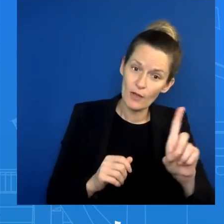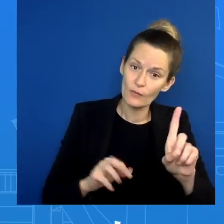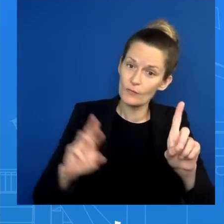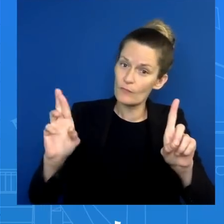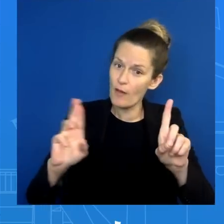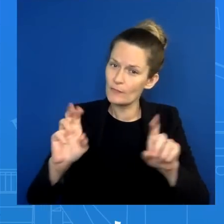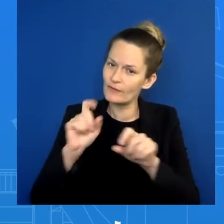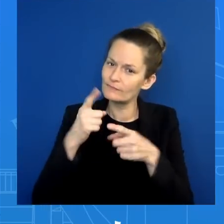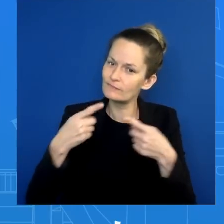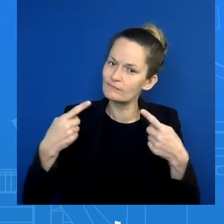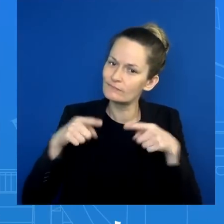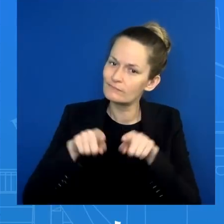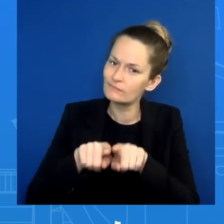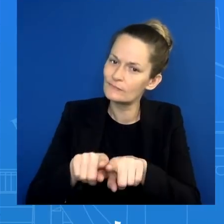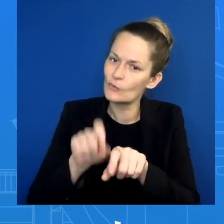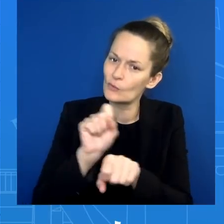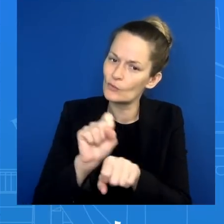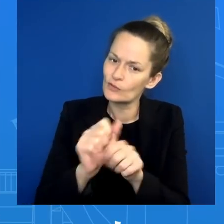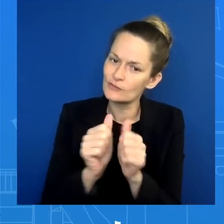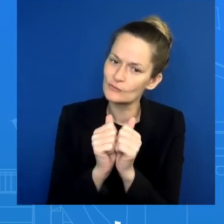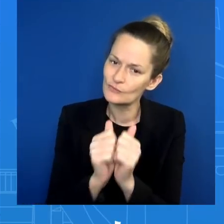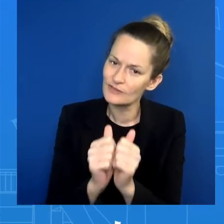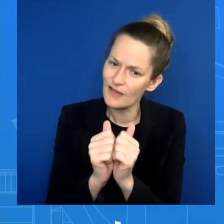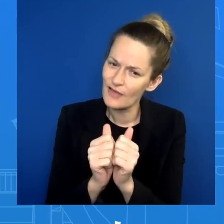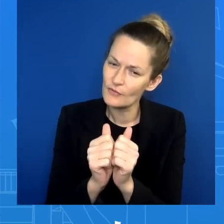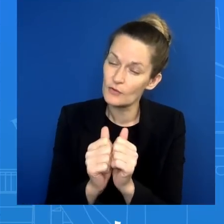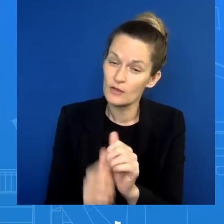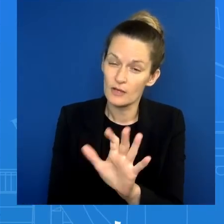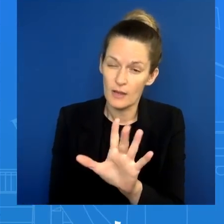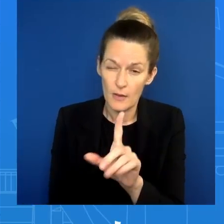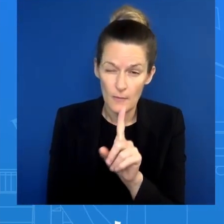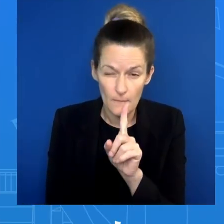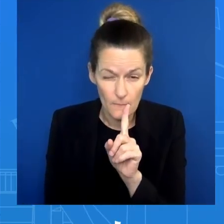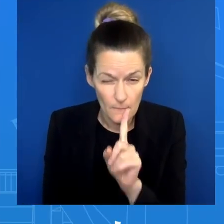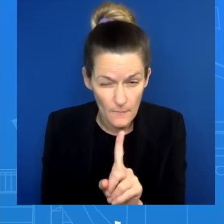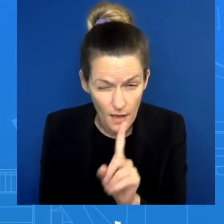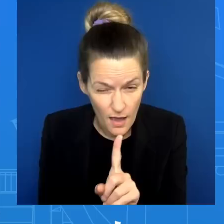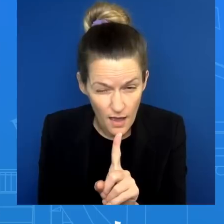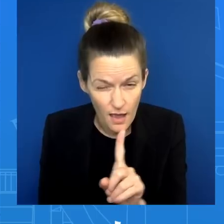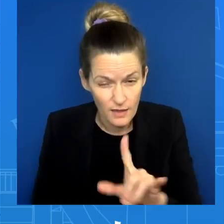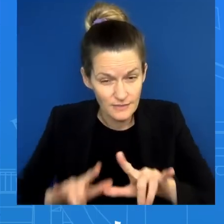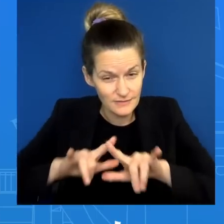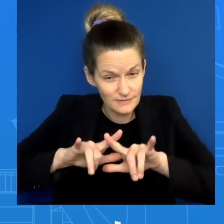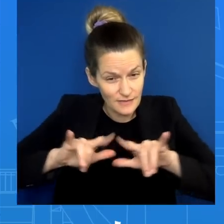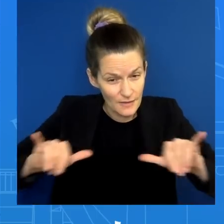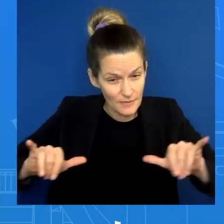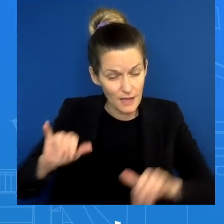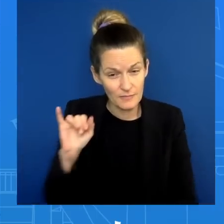as we're talking about the special interest, that is something that we have not seen